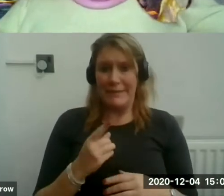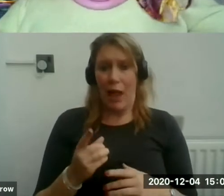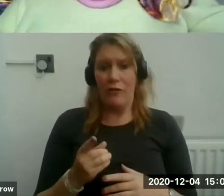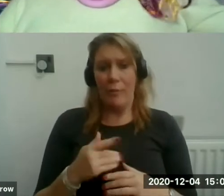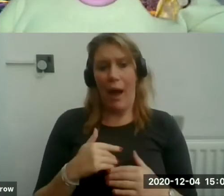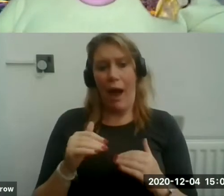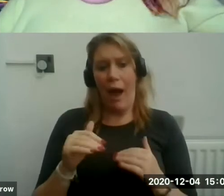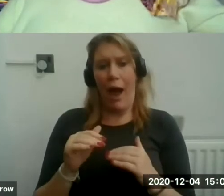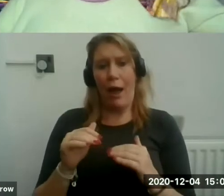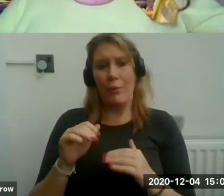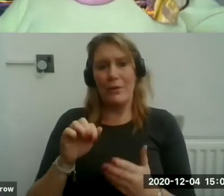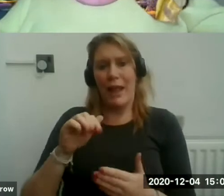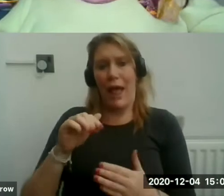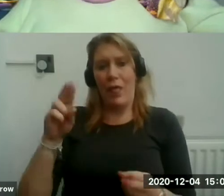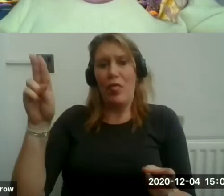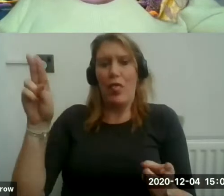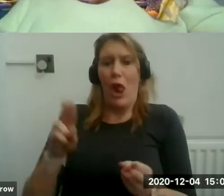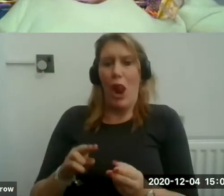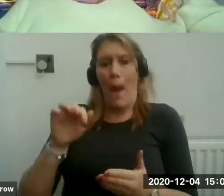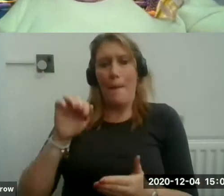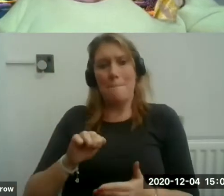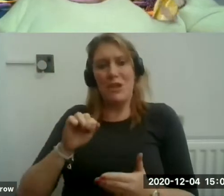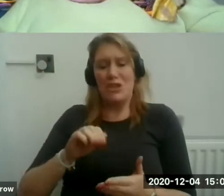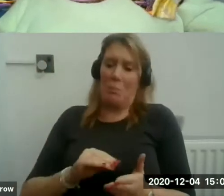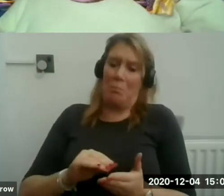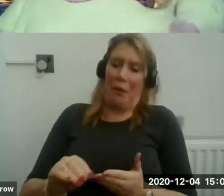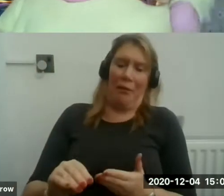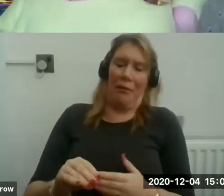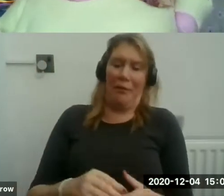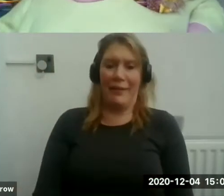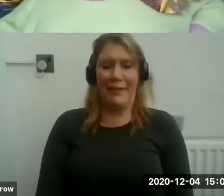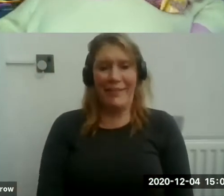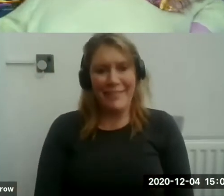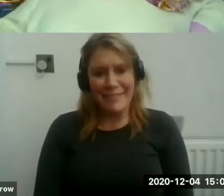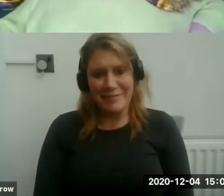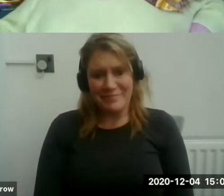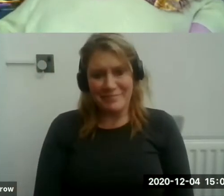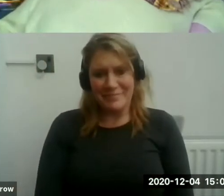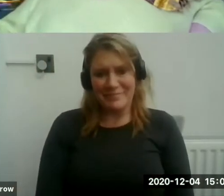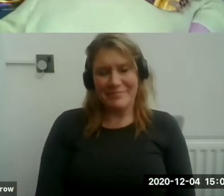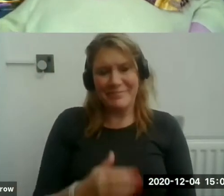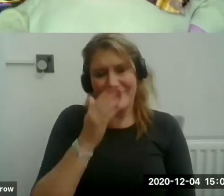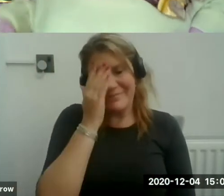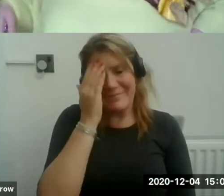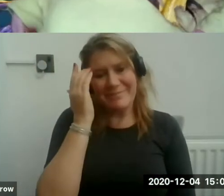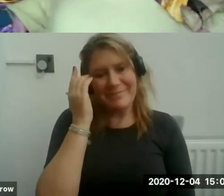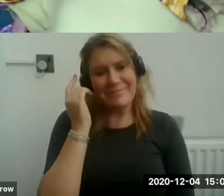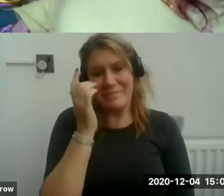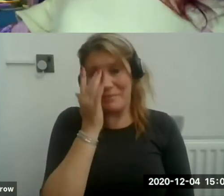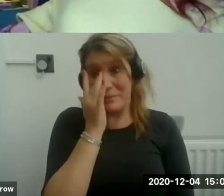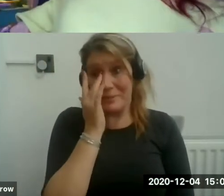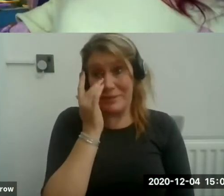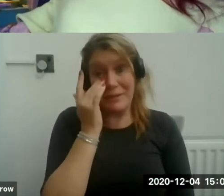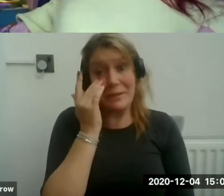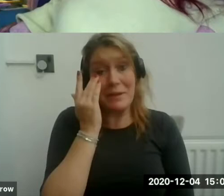the low budget stand-in, as it were. Along with other illustrious